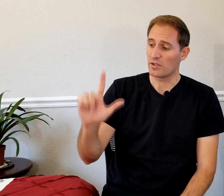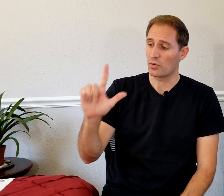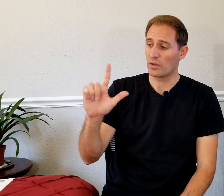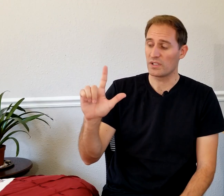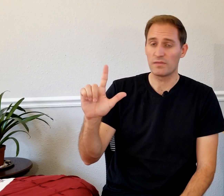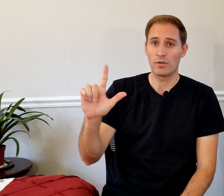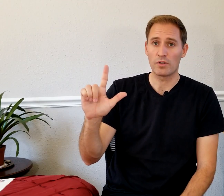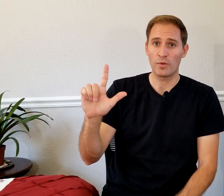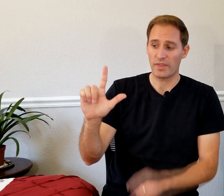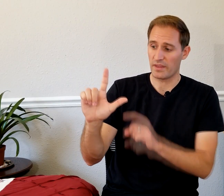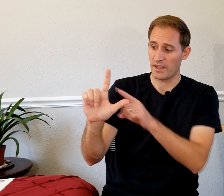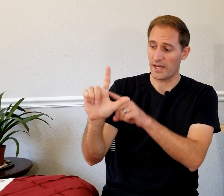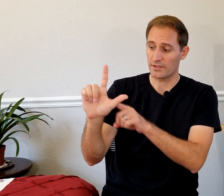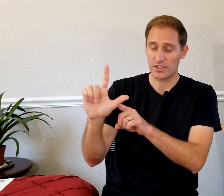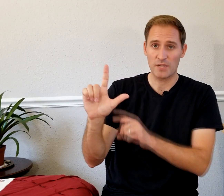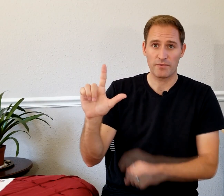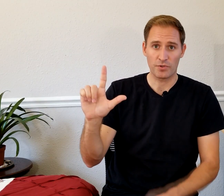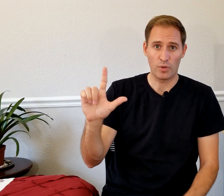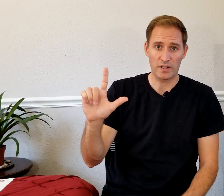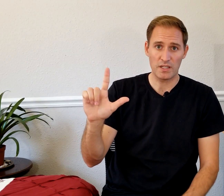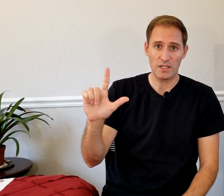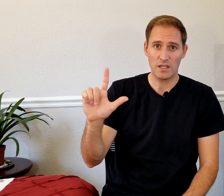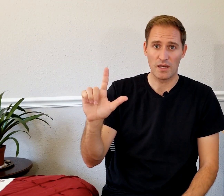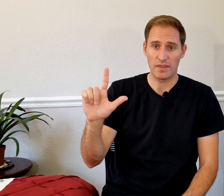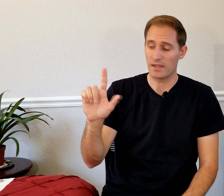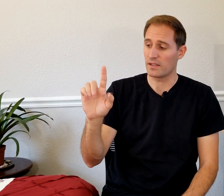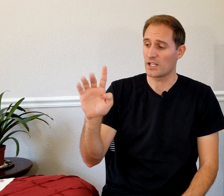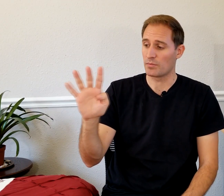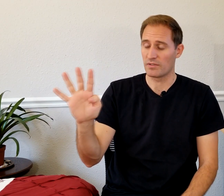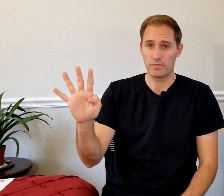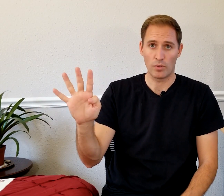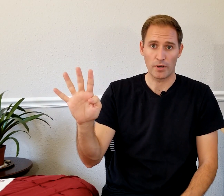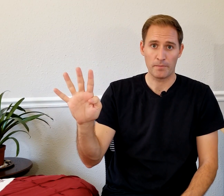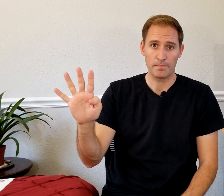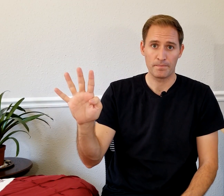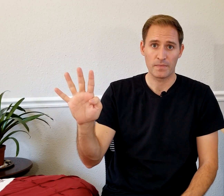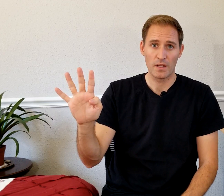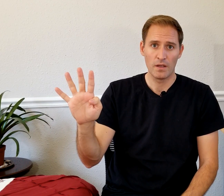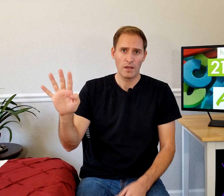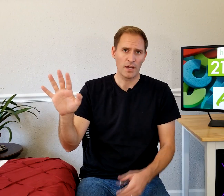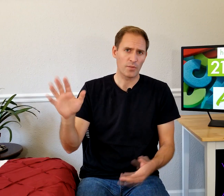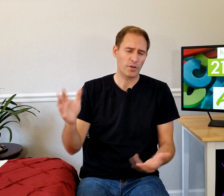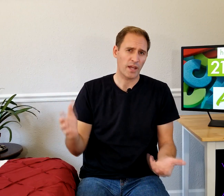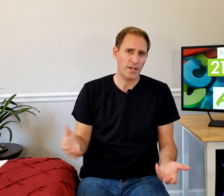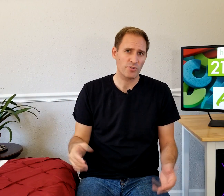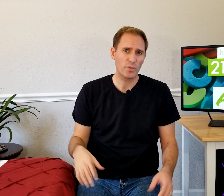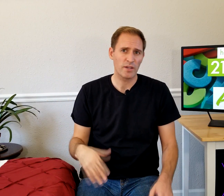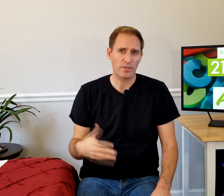24 with the L-shape for 20 and then the number 4. The more casual way or the